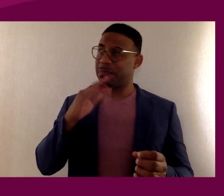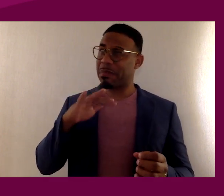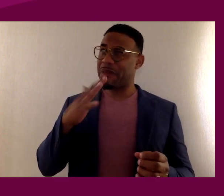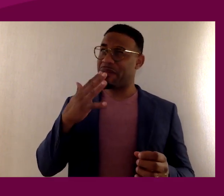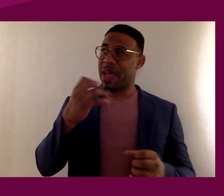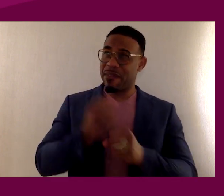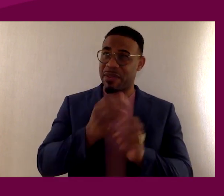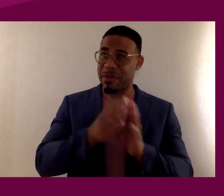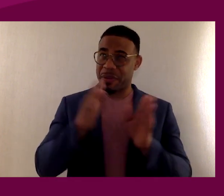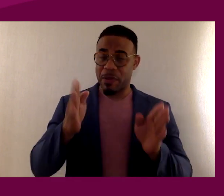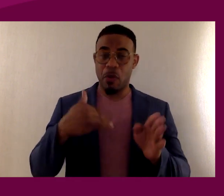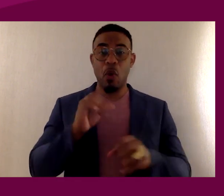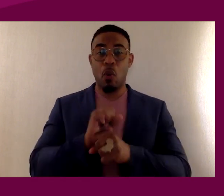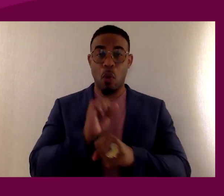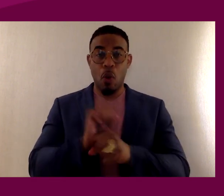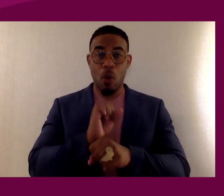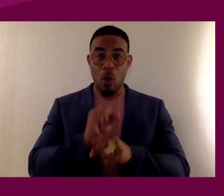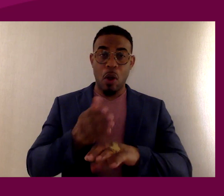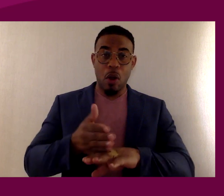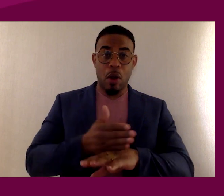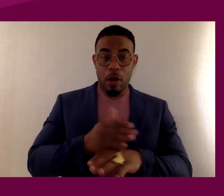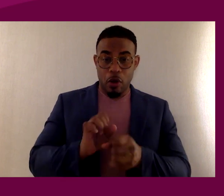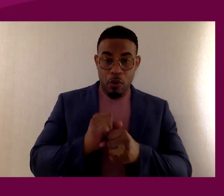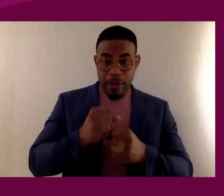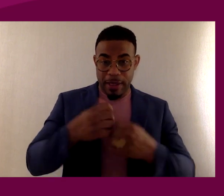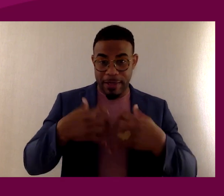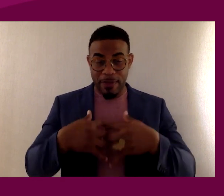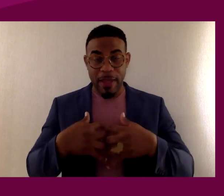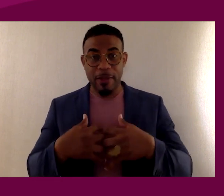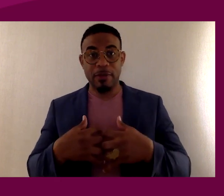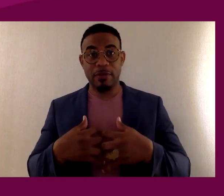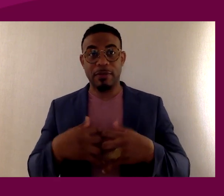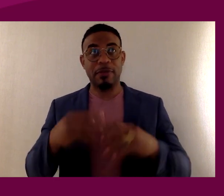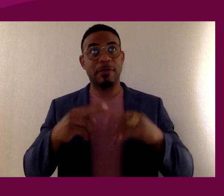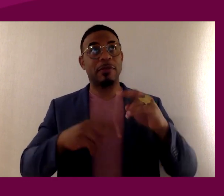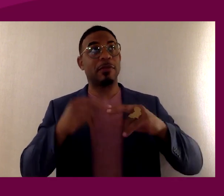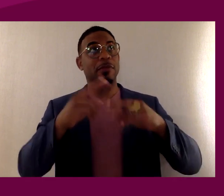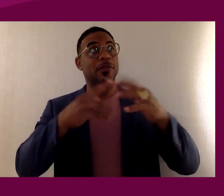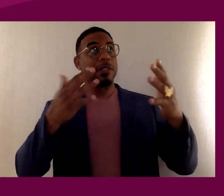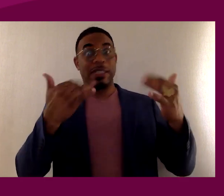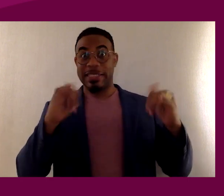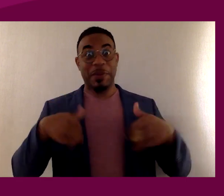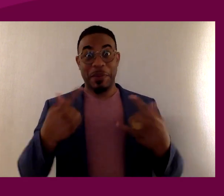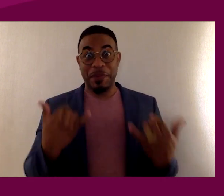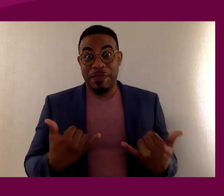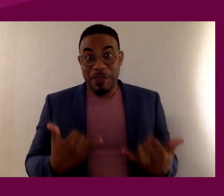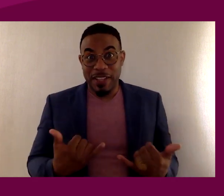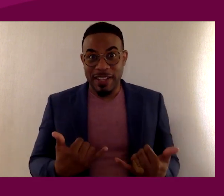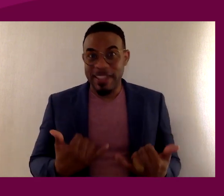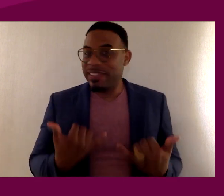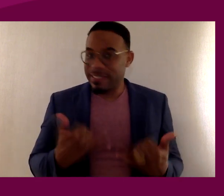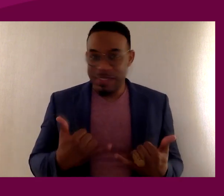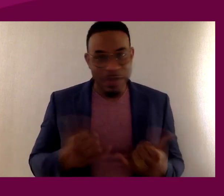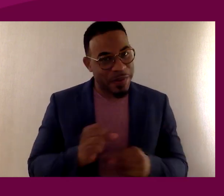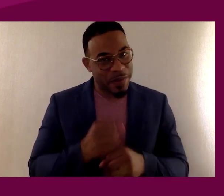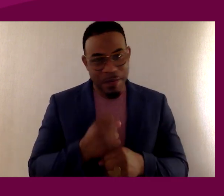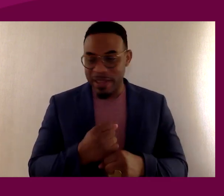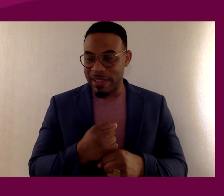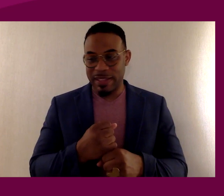So for a five-year period we worked on this, created this factory. The factory still exists.